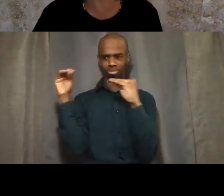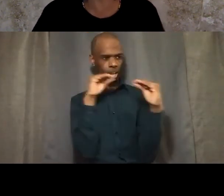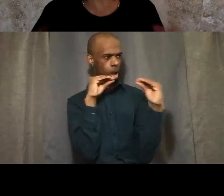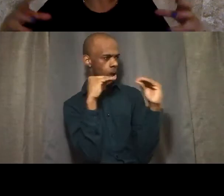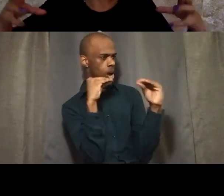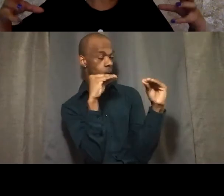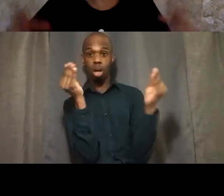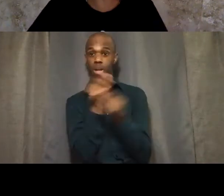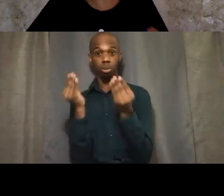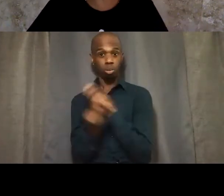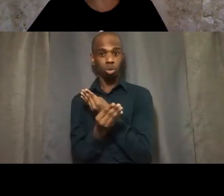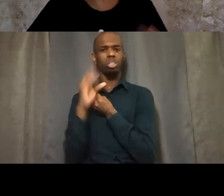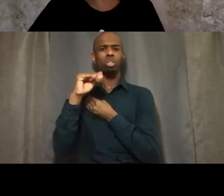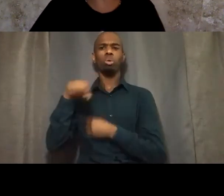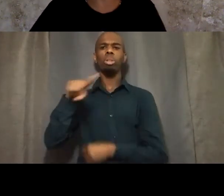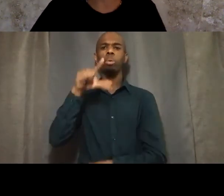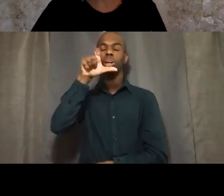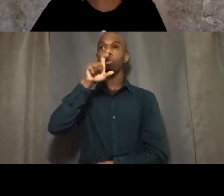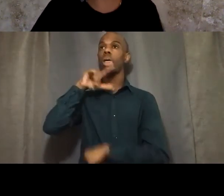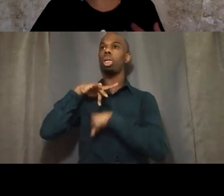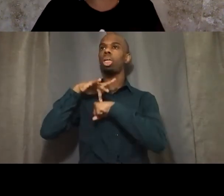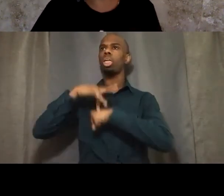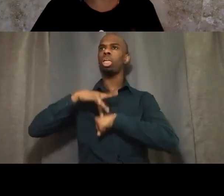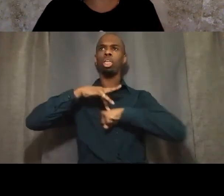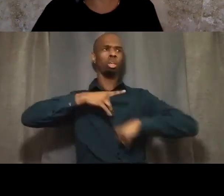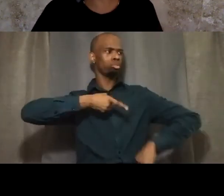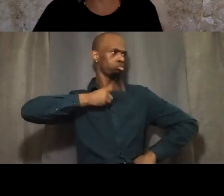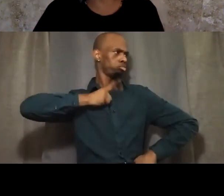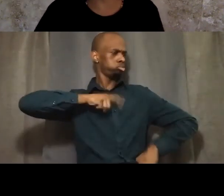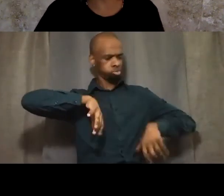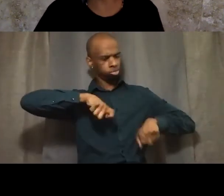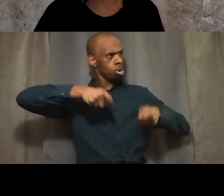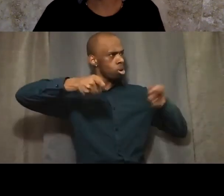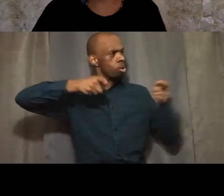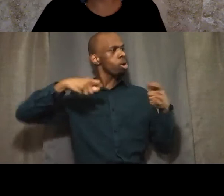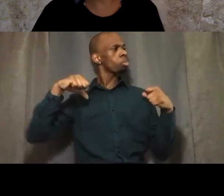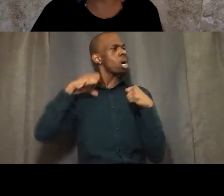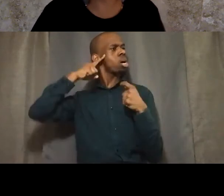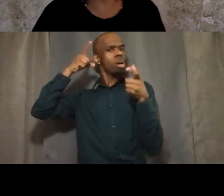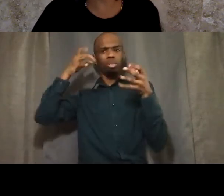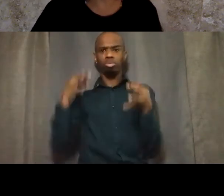They weren't so dogmatic that they forgot what the people needed. So he goes on to say,